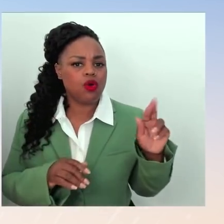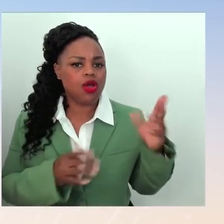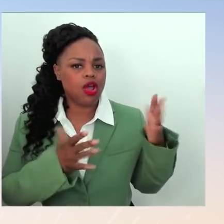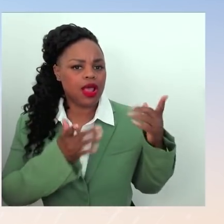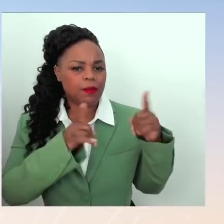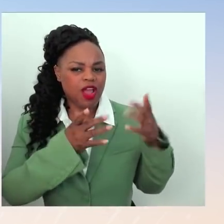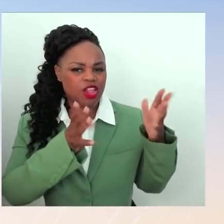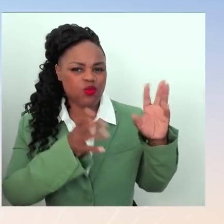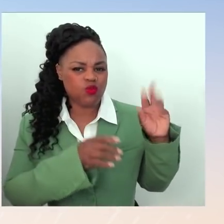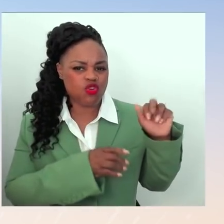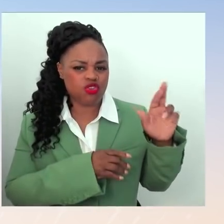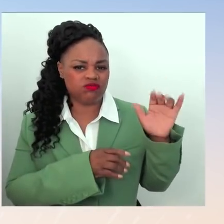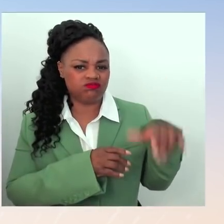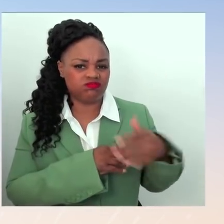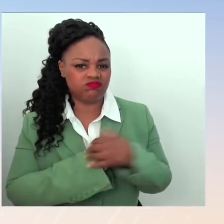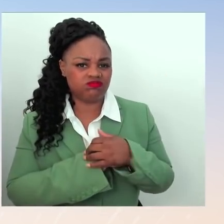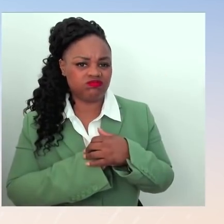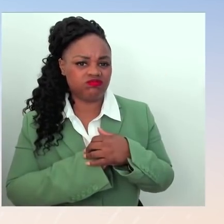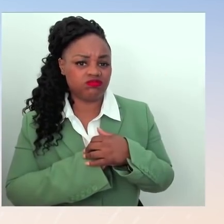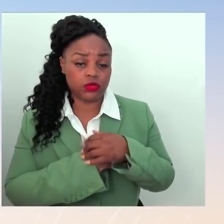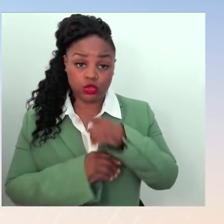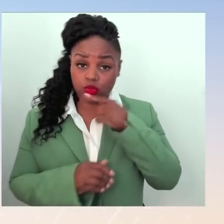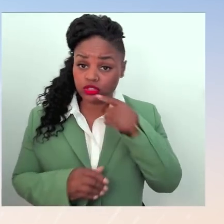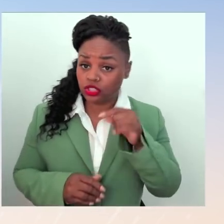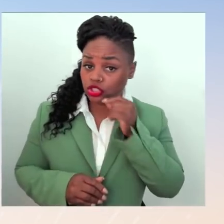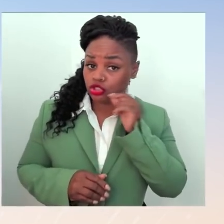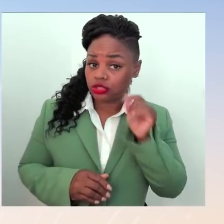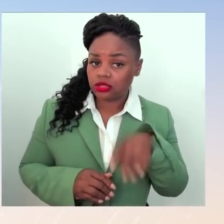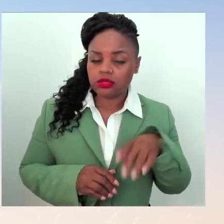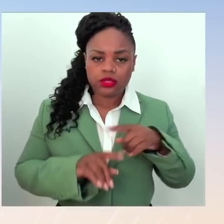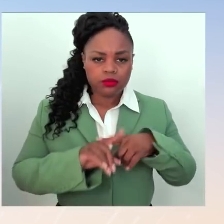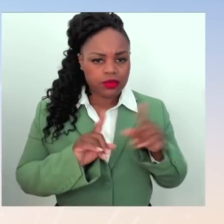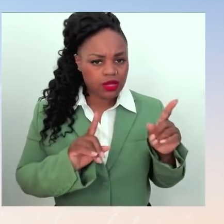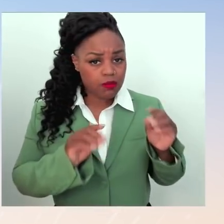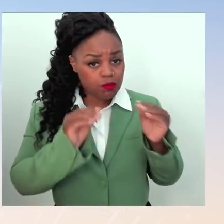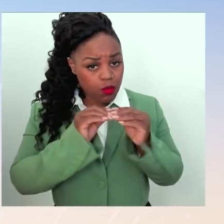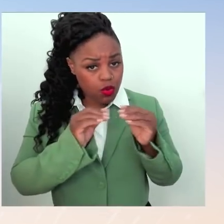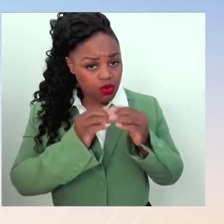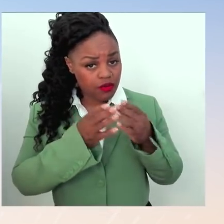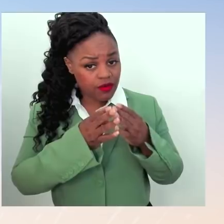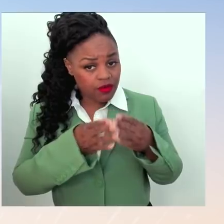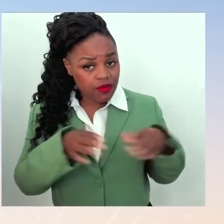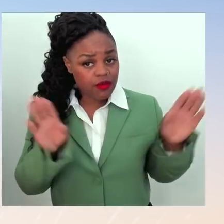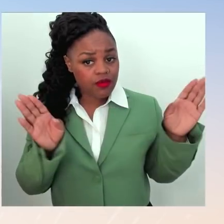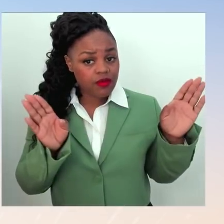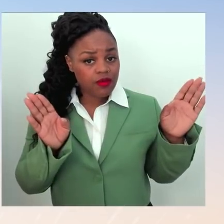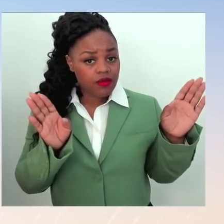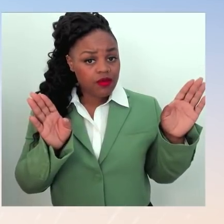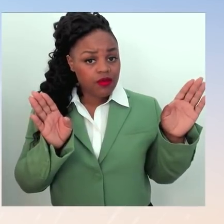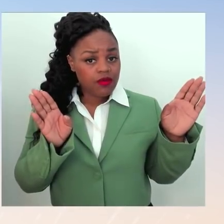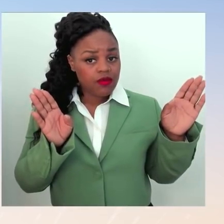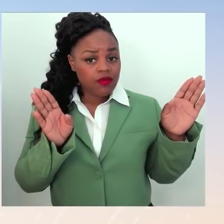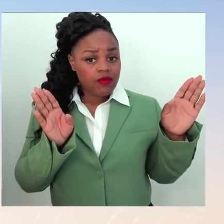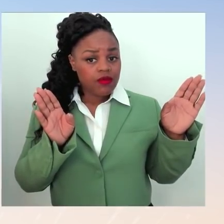Ms. Psaki: Well, I think you ask an important question here, and it is: Where do these military planes take off from? That's an important question, right?